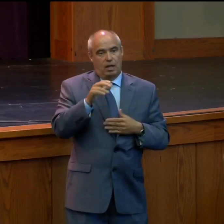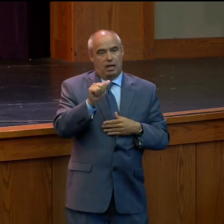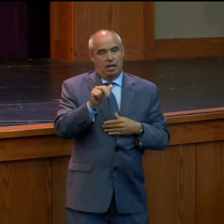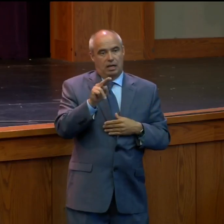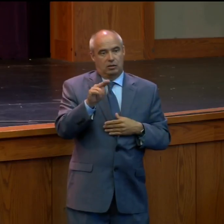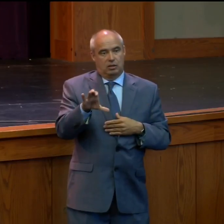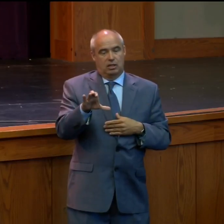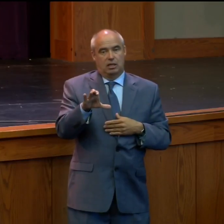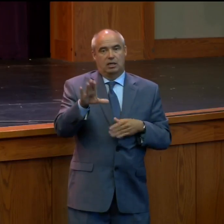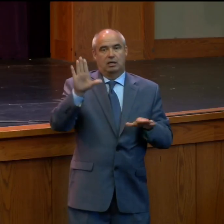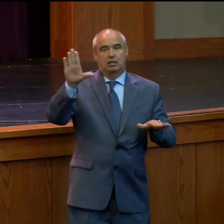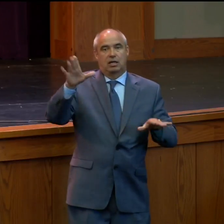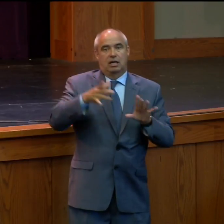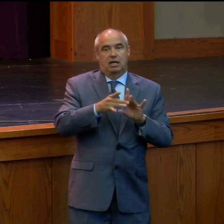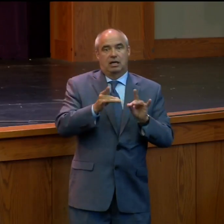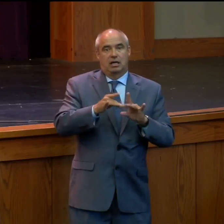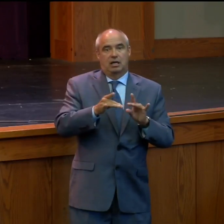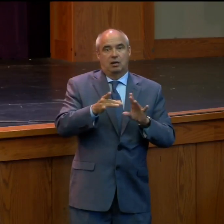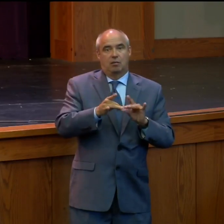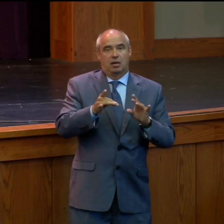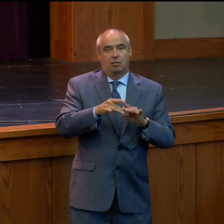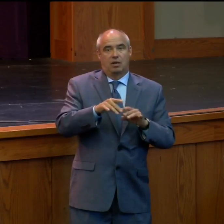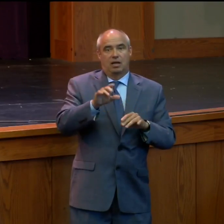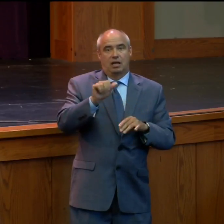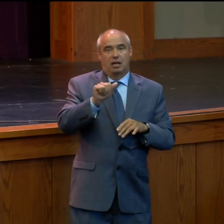WHO TESTIFIED AT ANITA BONDS' RECENT HEARINGS ON THE GREAT